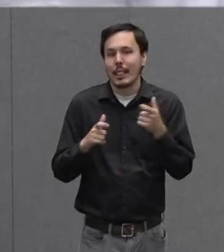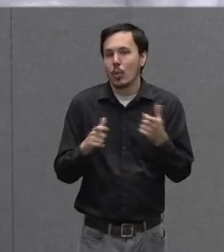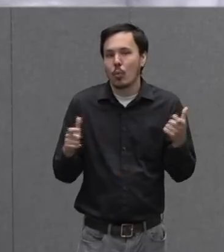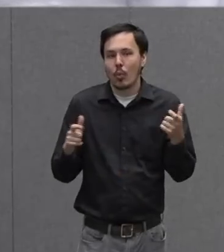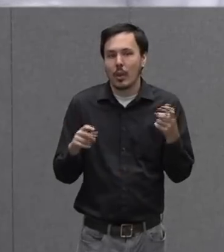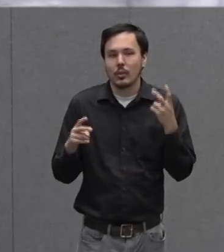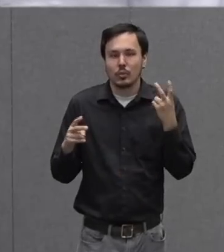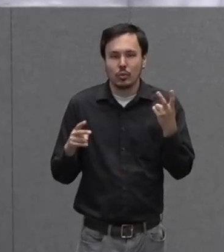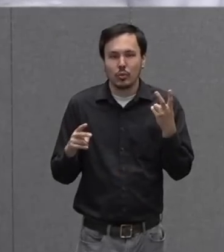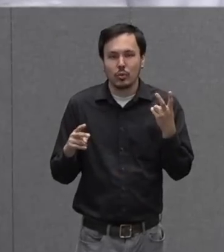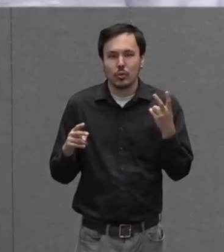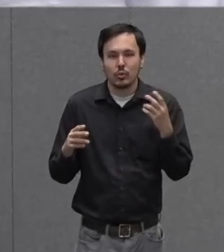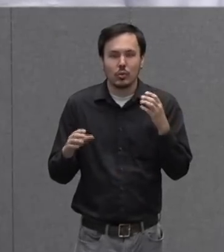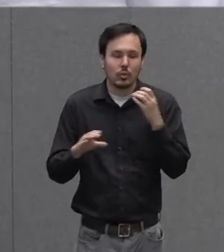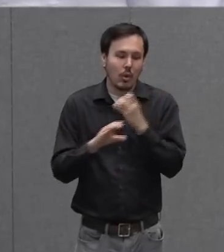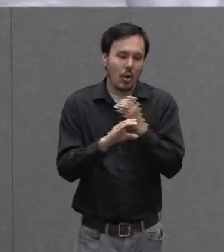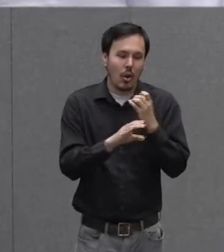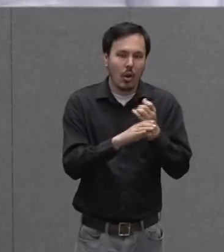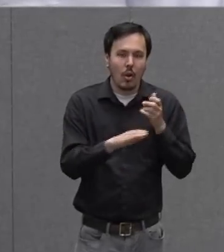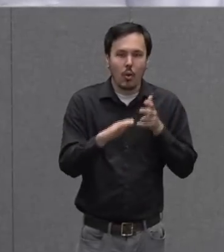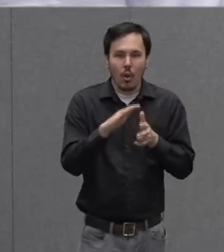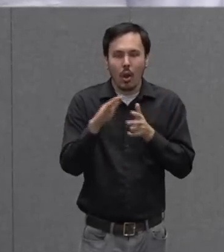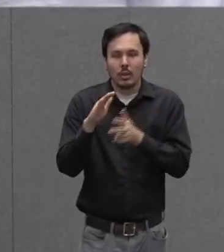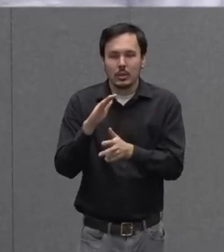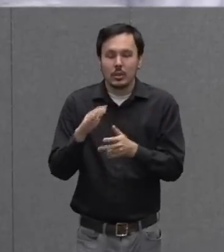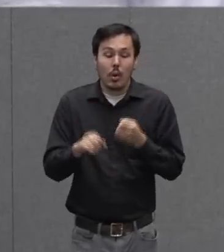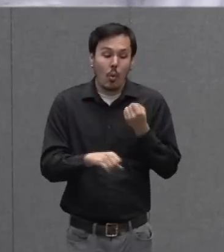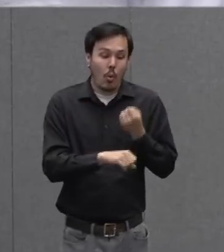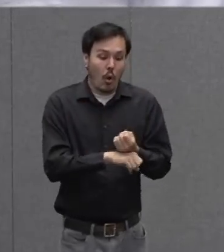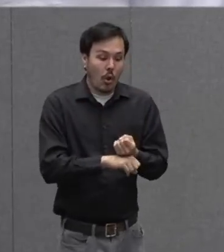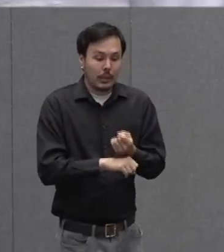Rock and Scissors came to a face-off.